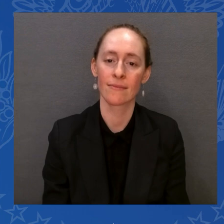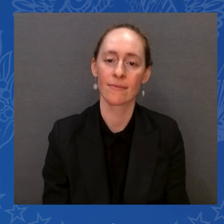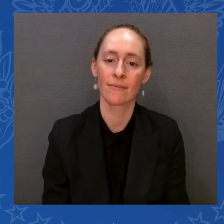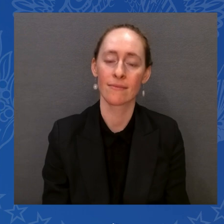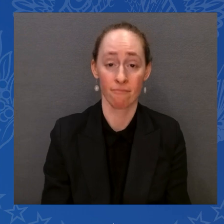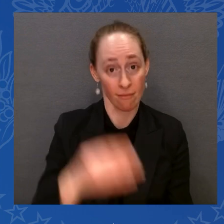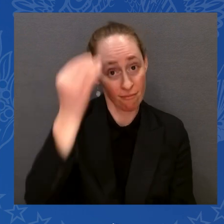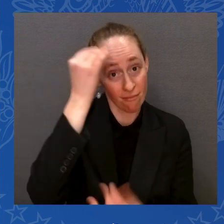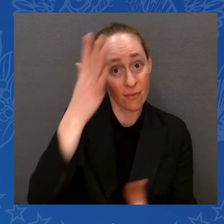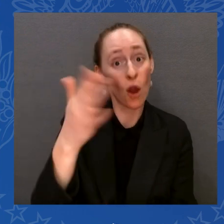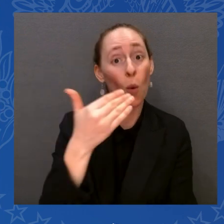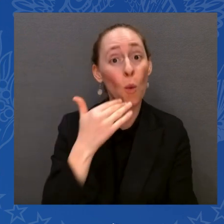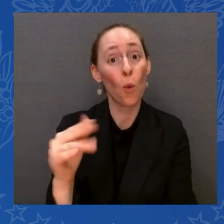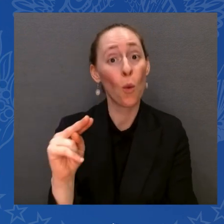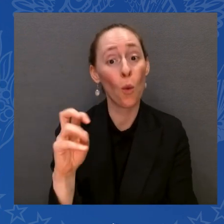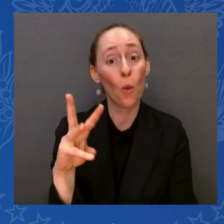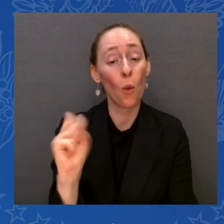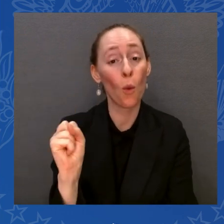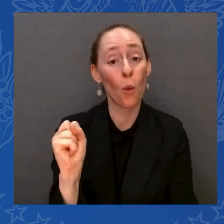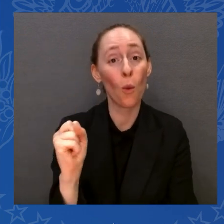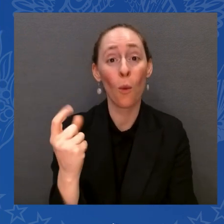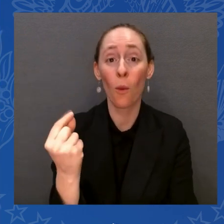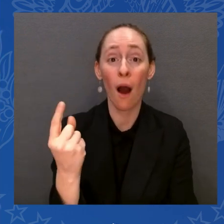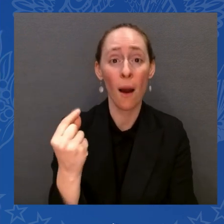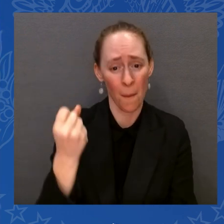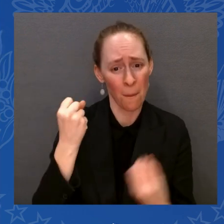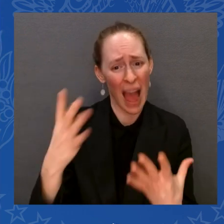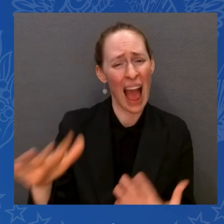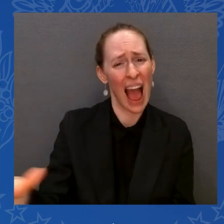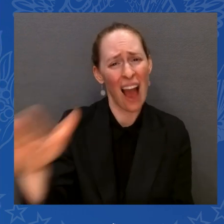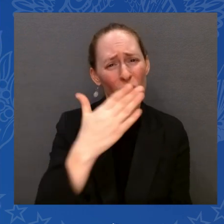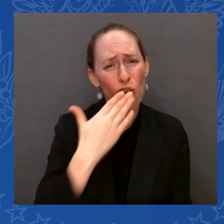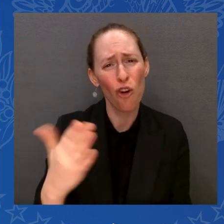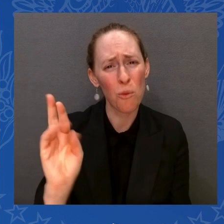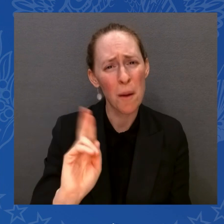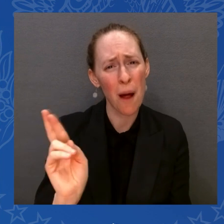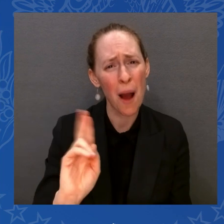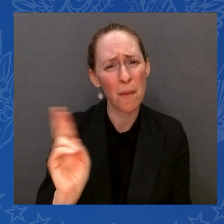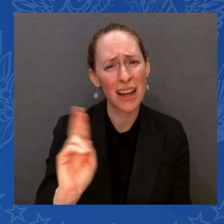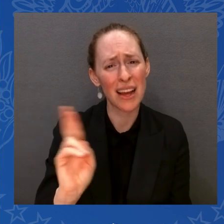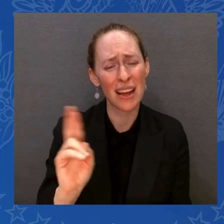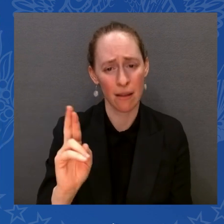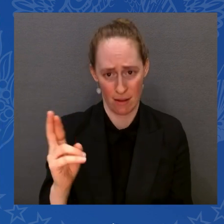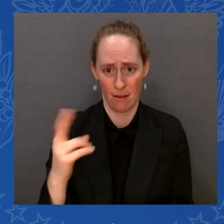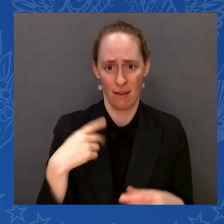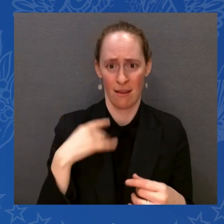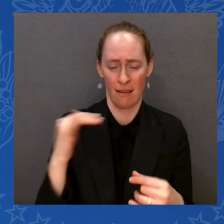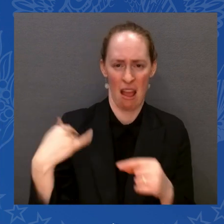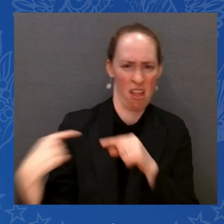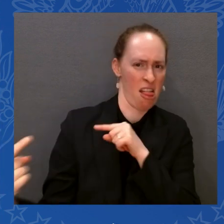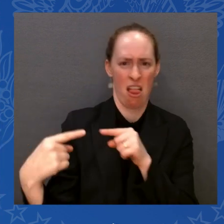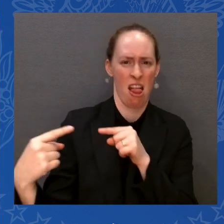I found it interesting that when I called them out on it last night, it sounded like they agreed to take these cuts off the table.